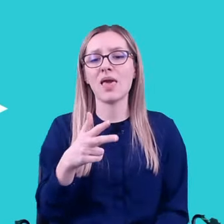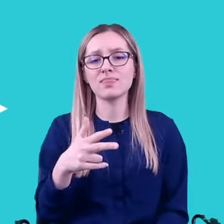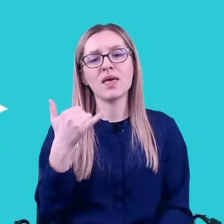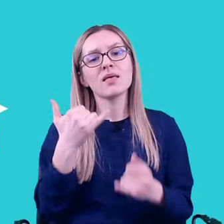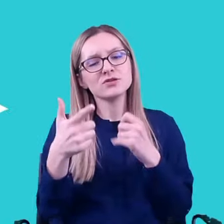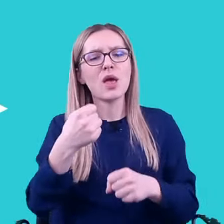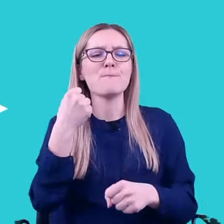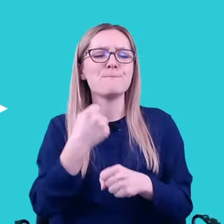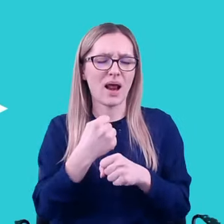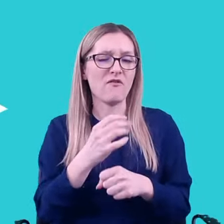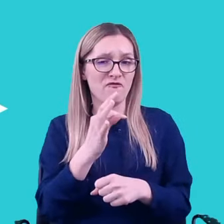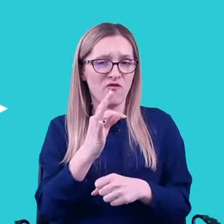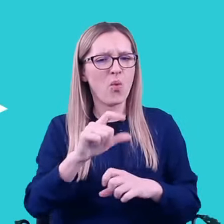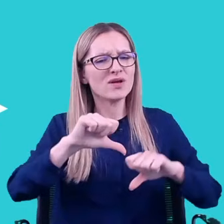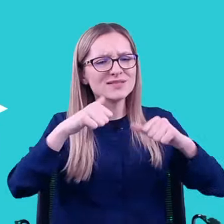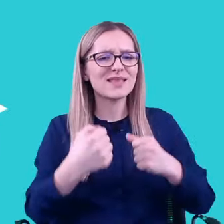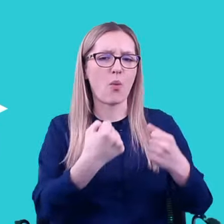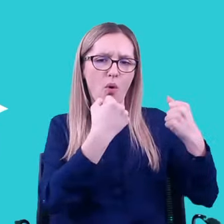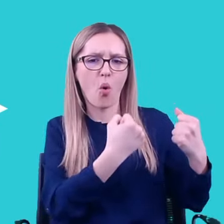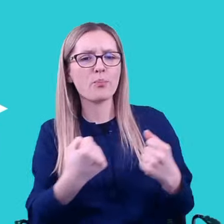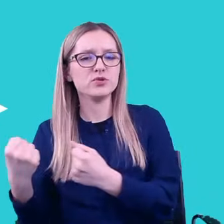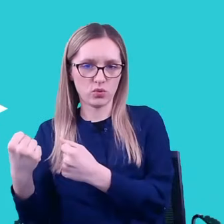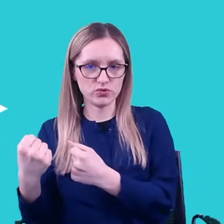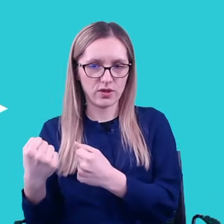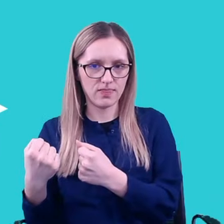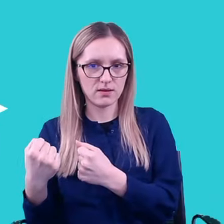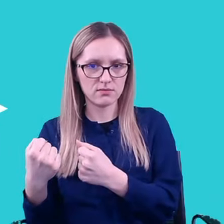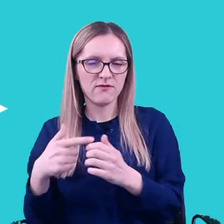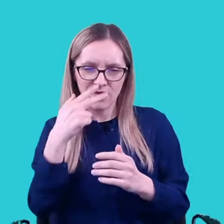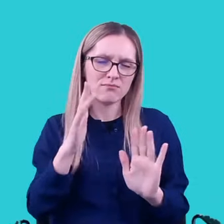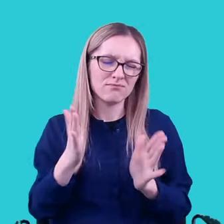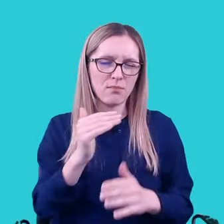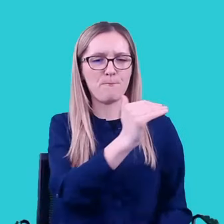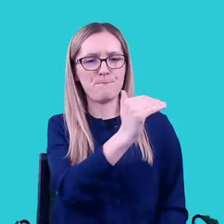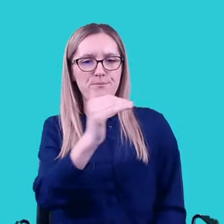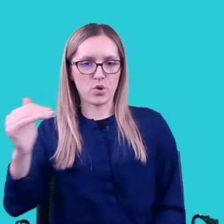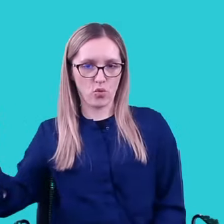somewhere around this point or moving on this red straight line.